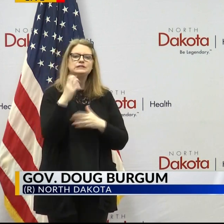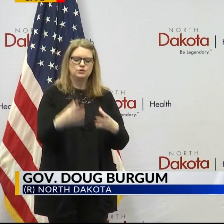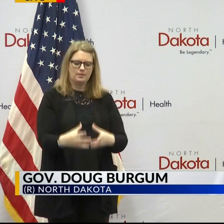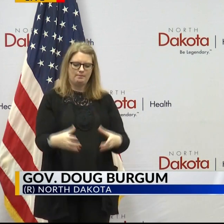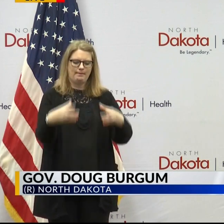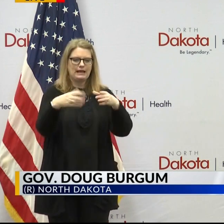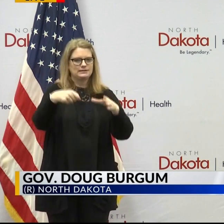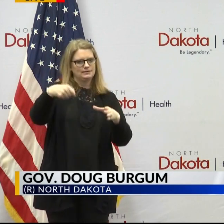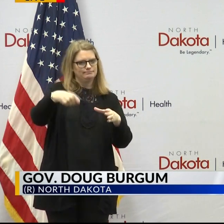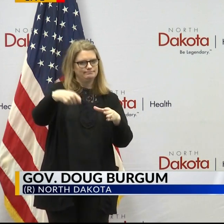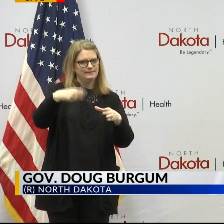EASTER BUNNY.